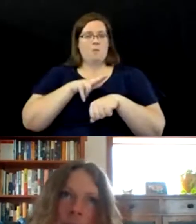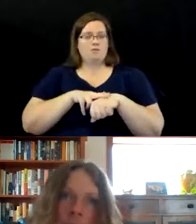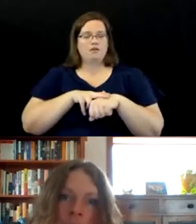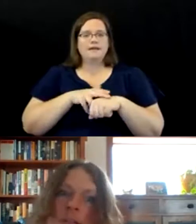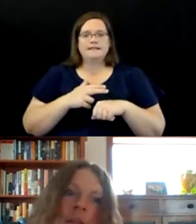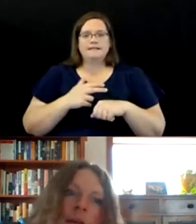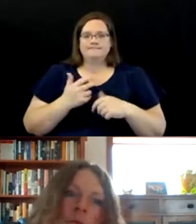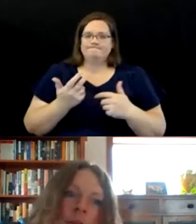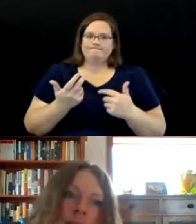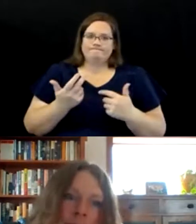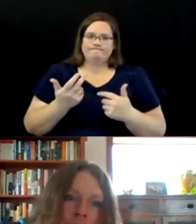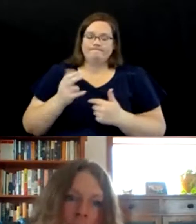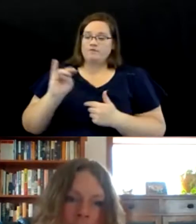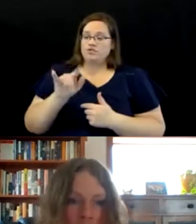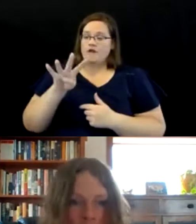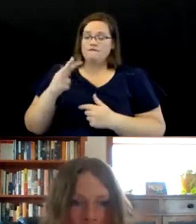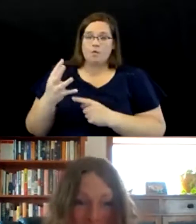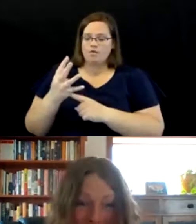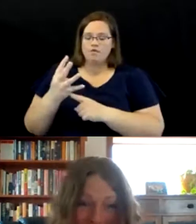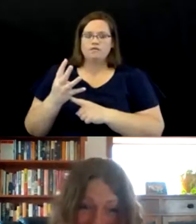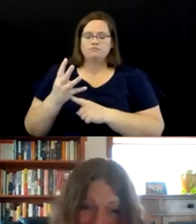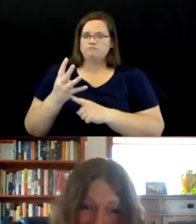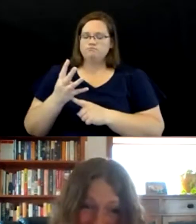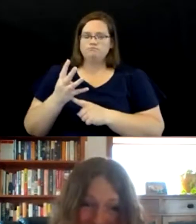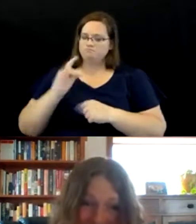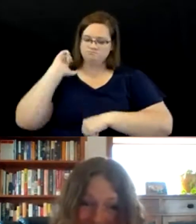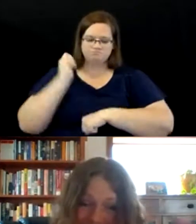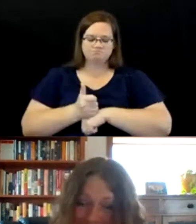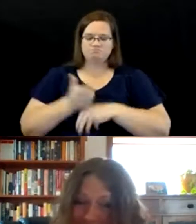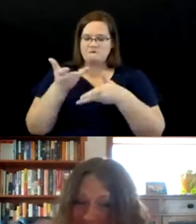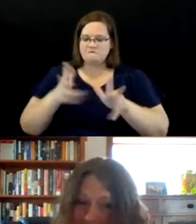look at July 4th as the date that this will all be done because there's a